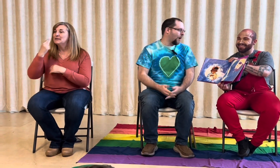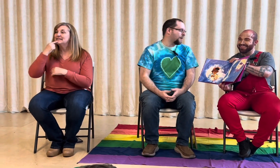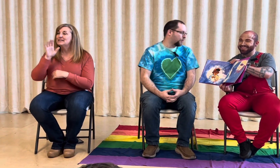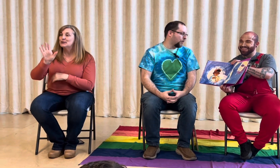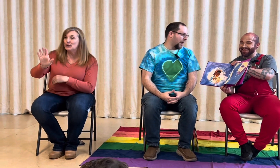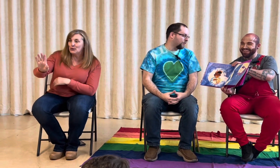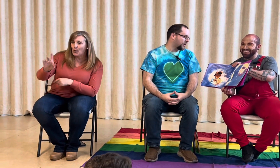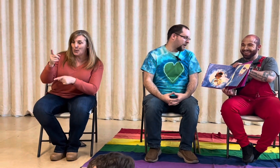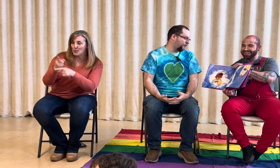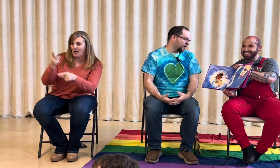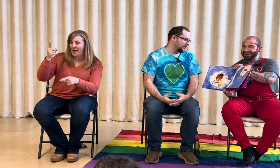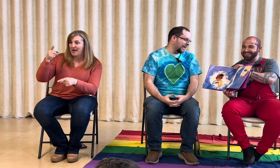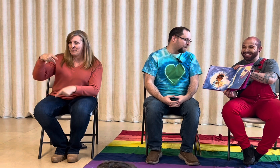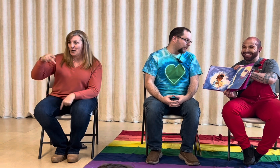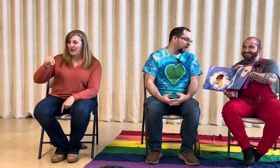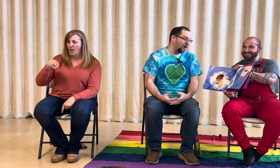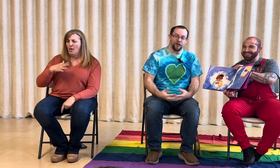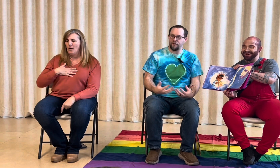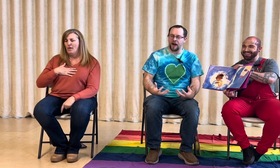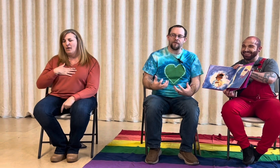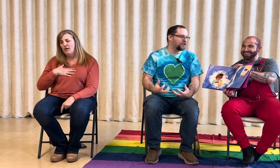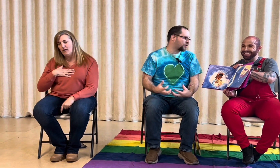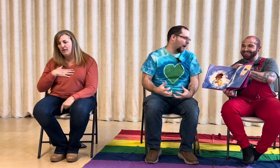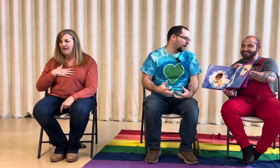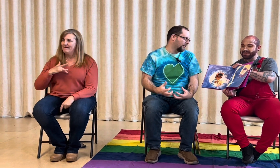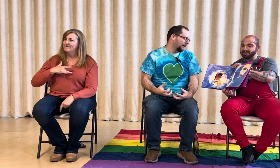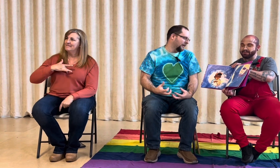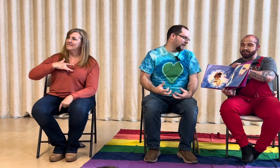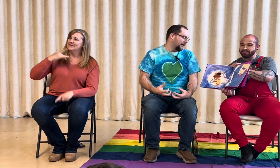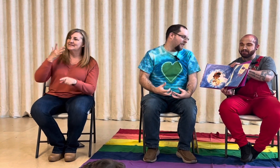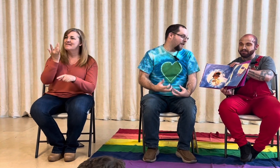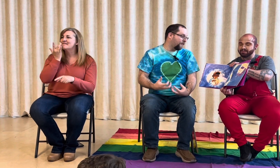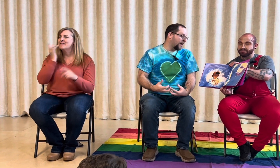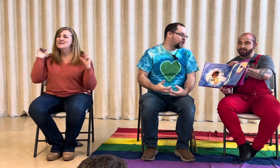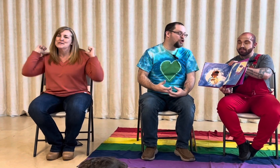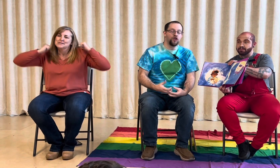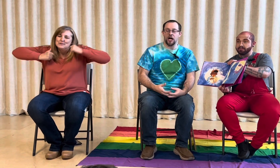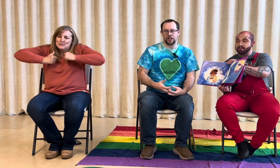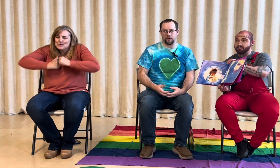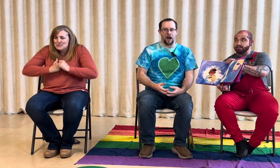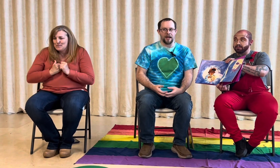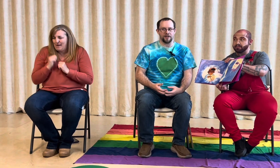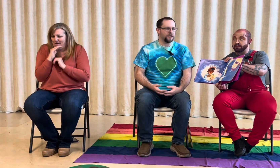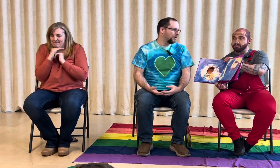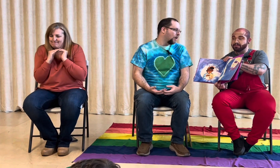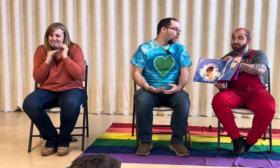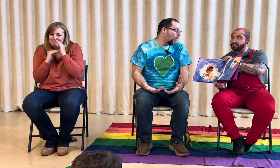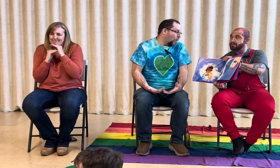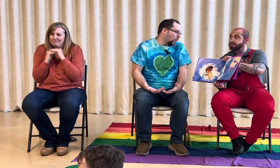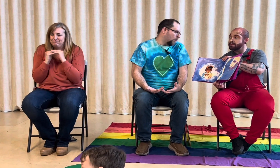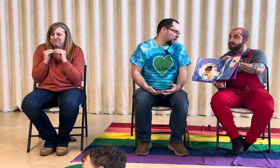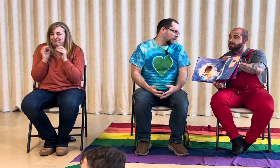right pronouns, it feels like pulling on your favorite sweater that fits just right. Or,